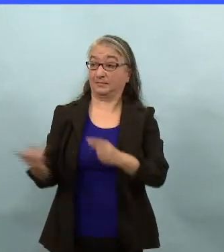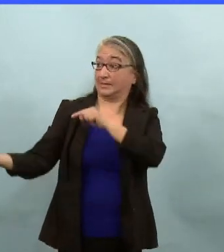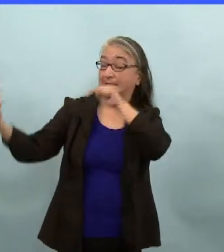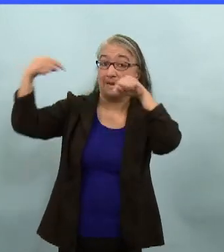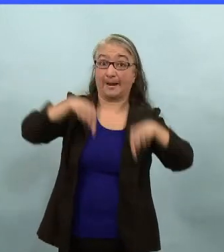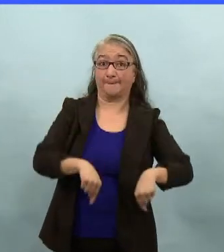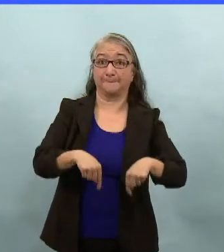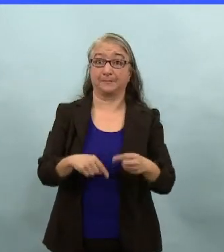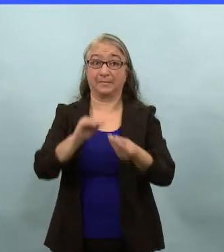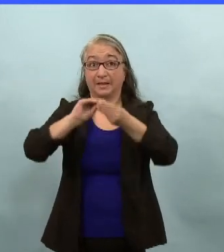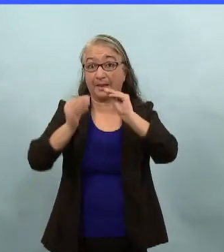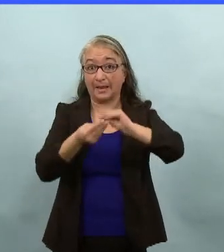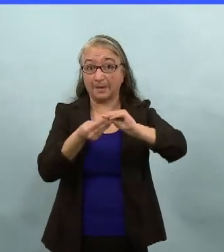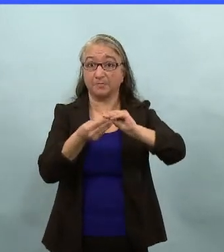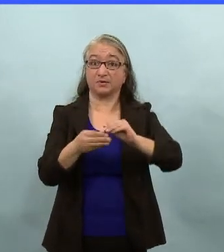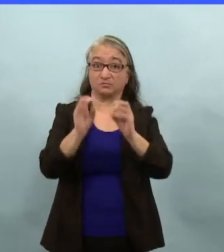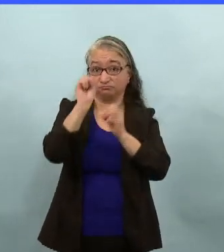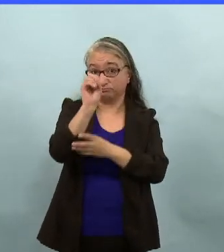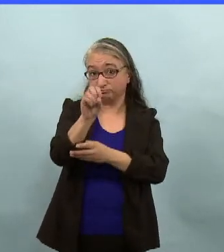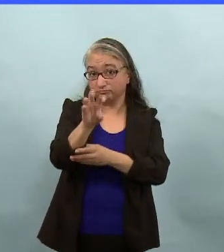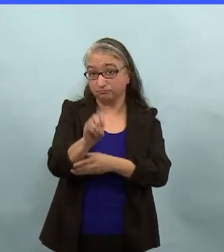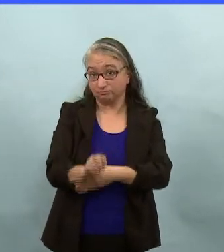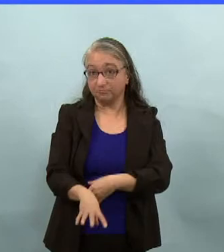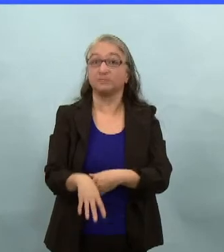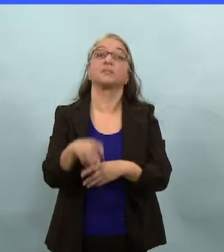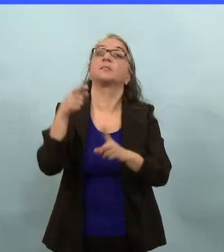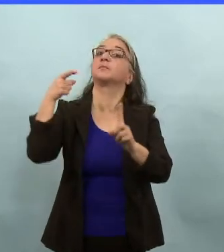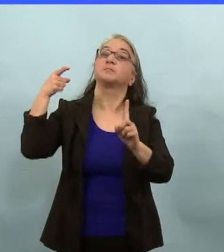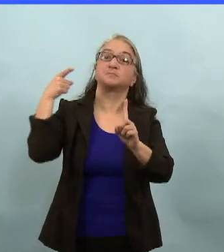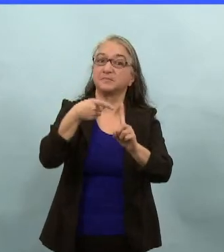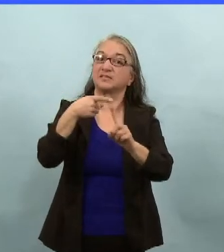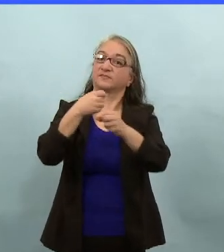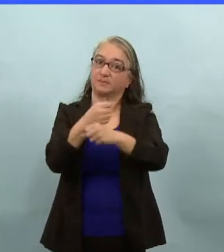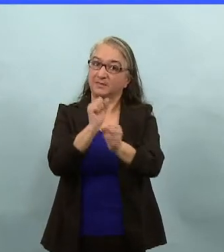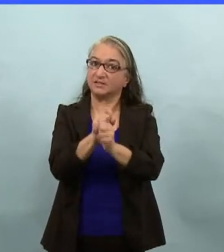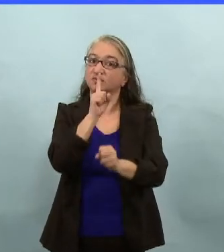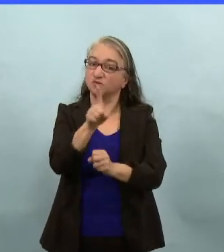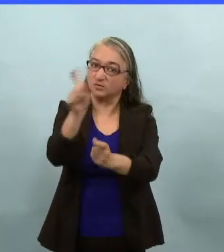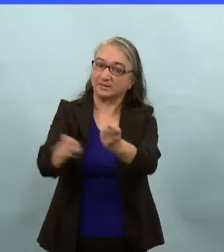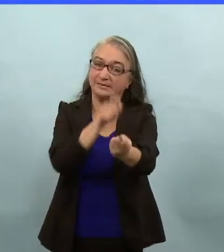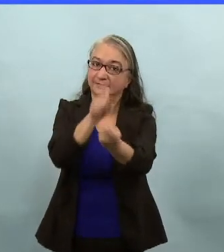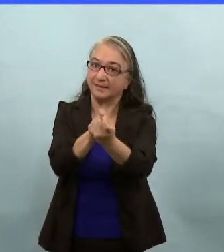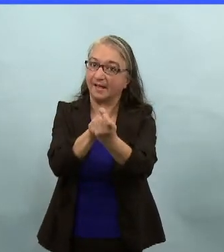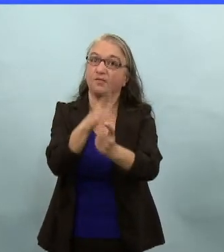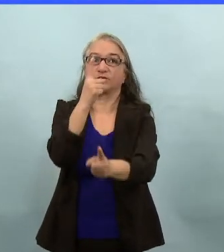it is indeed accurate so analysis is being done at a very detailed level how do you distinguish